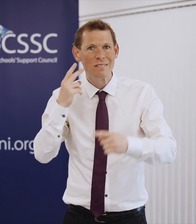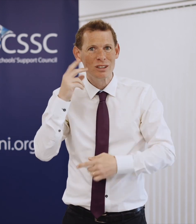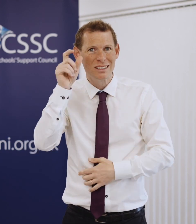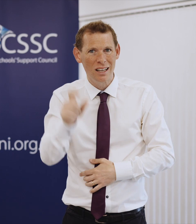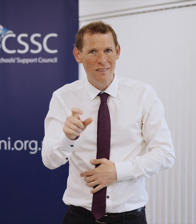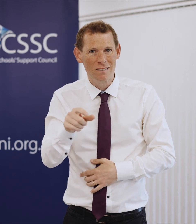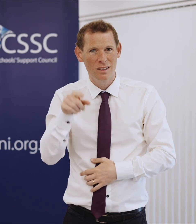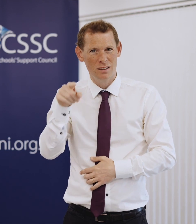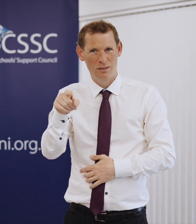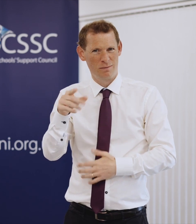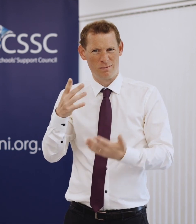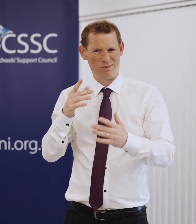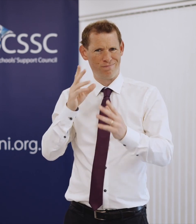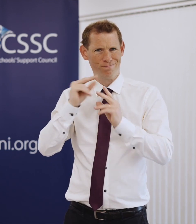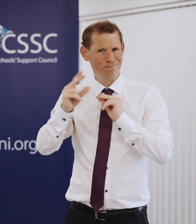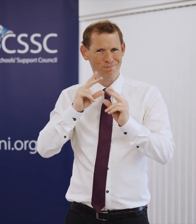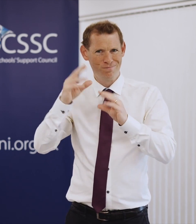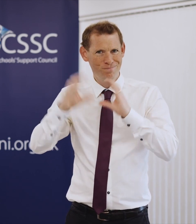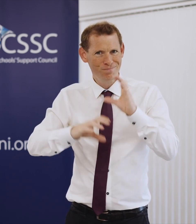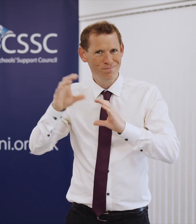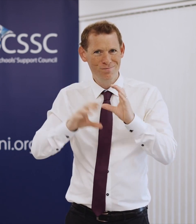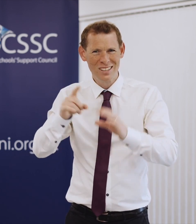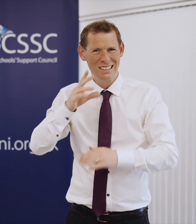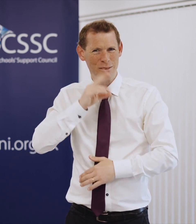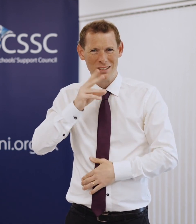Later on, they perhaps meet a different deaf person and realise that deaf person doesn't